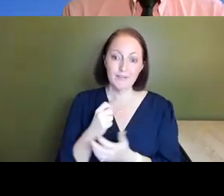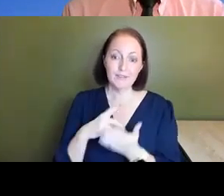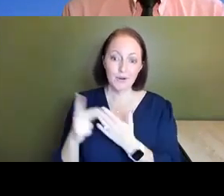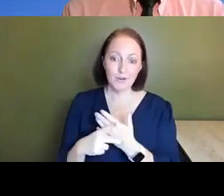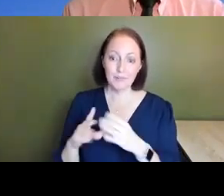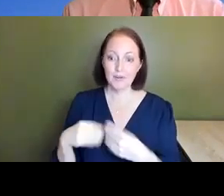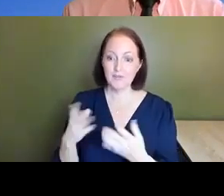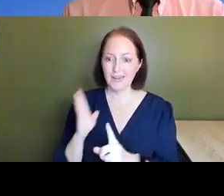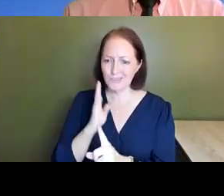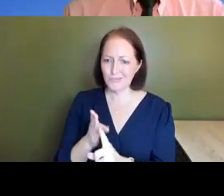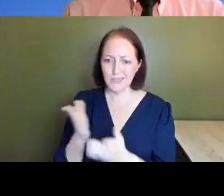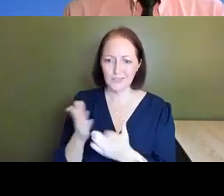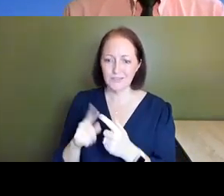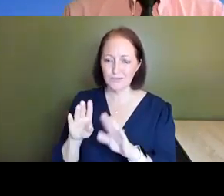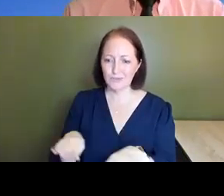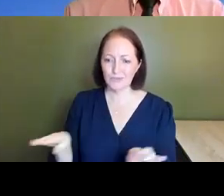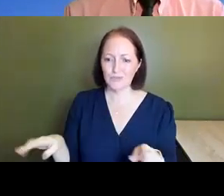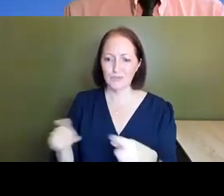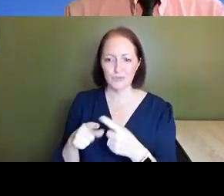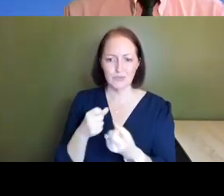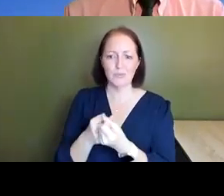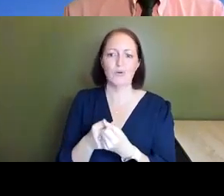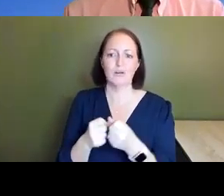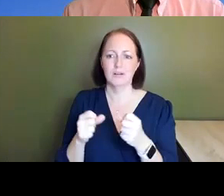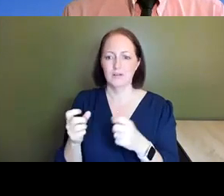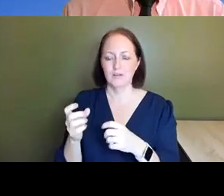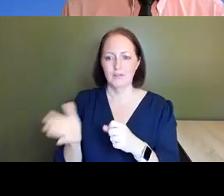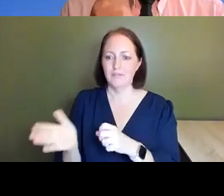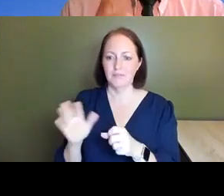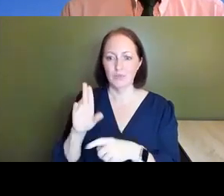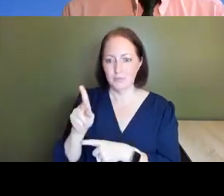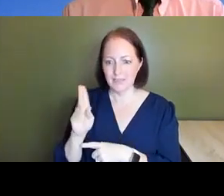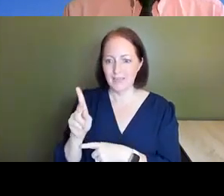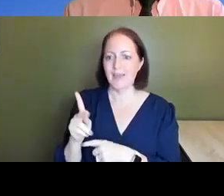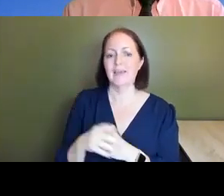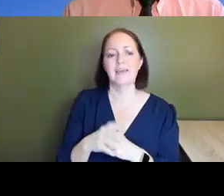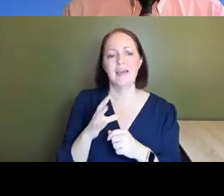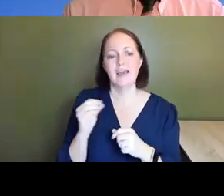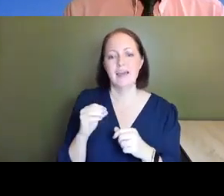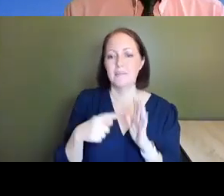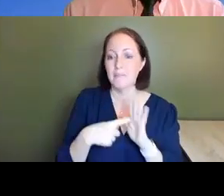direct services to children to support the full day for UPK and some models for layering